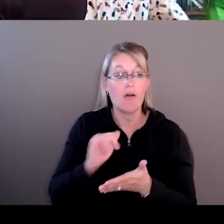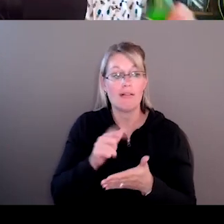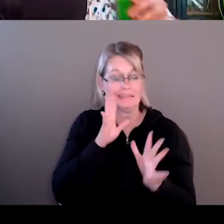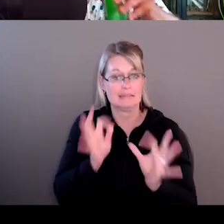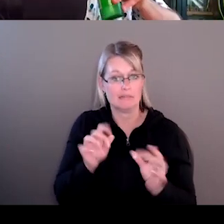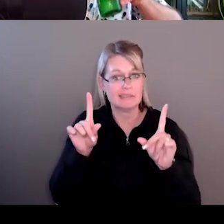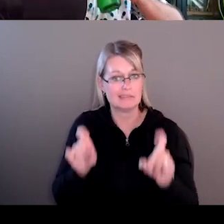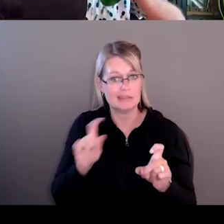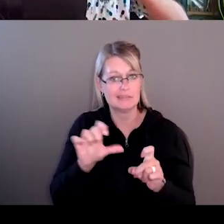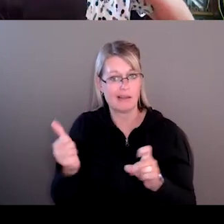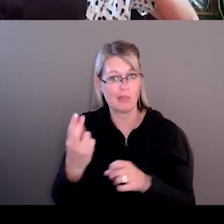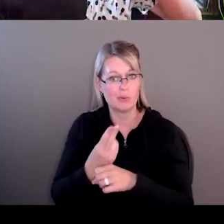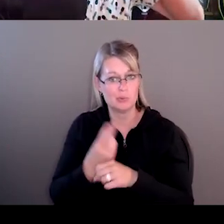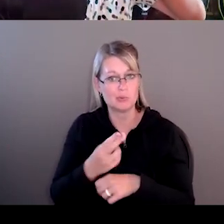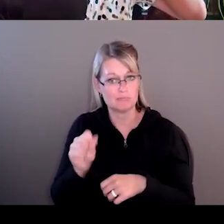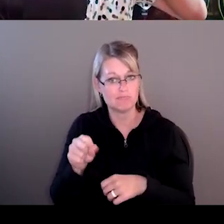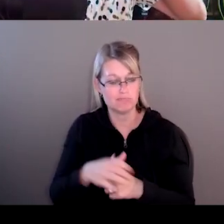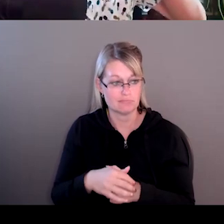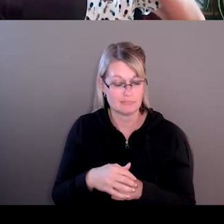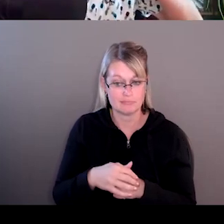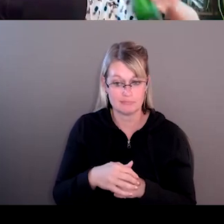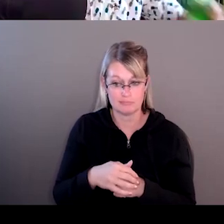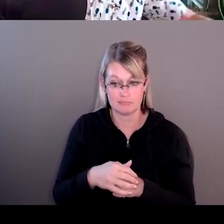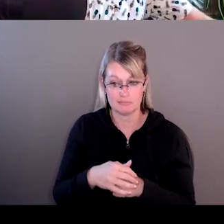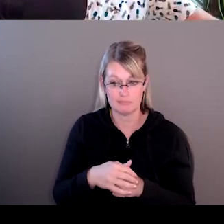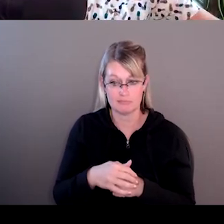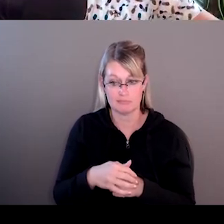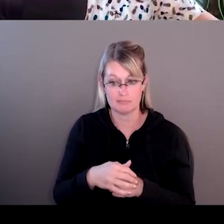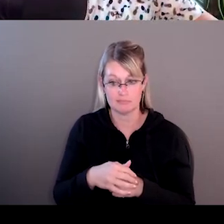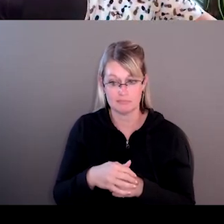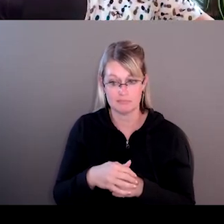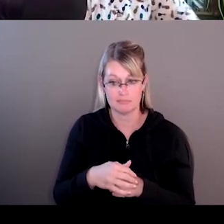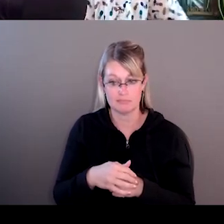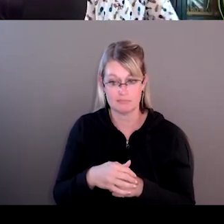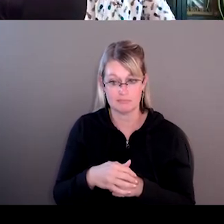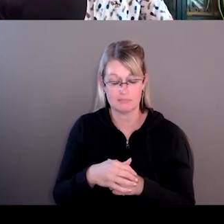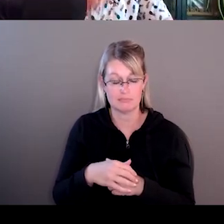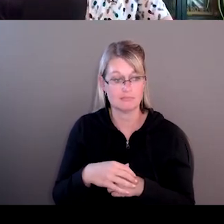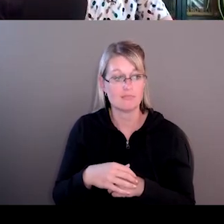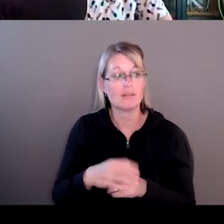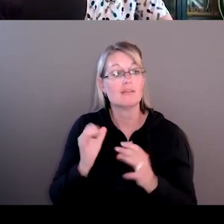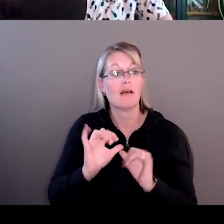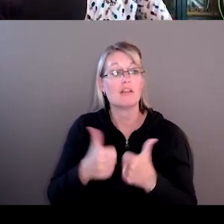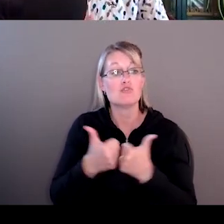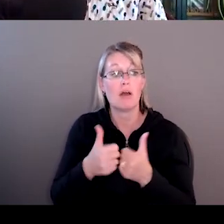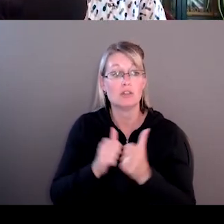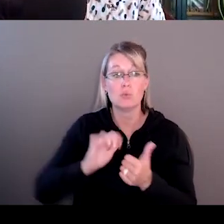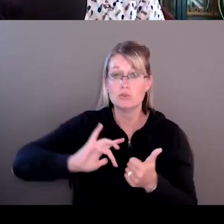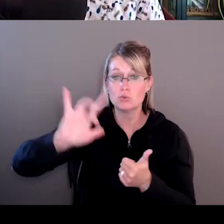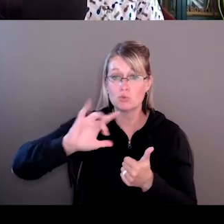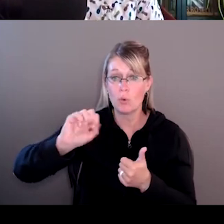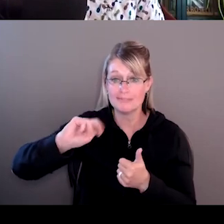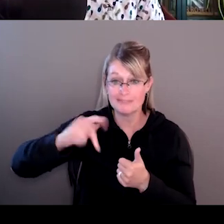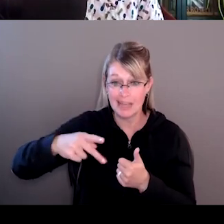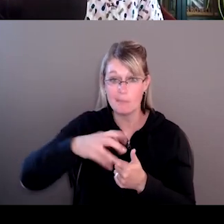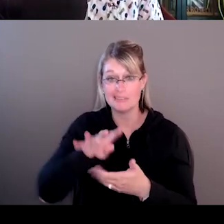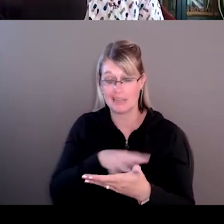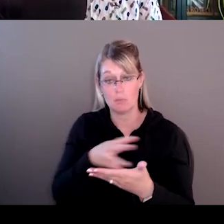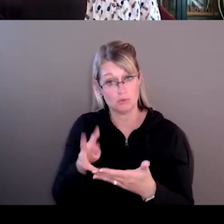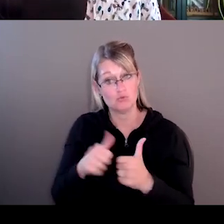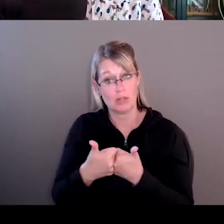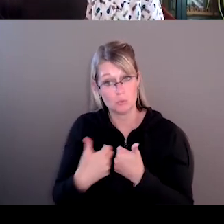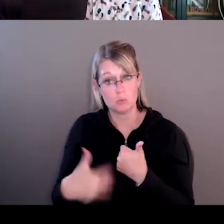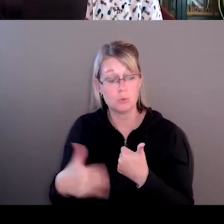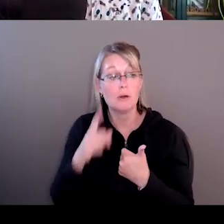your users. Now there is a challenge with scroll snap and tables, because often, users will want